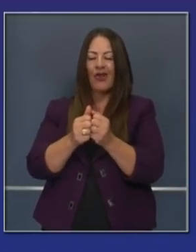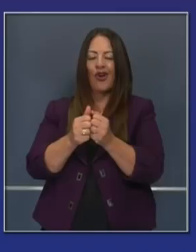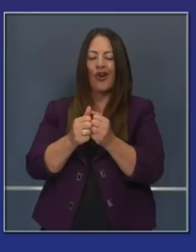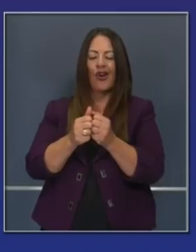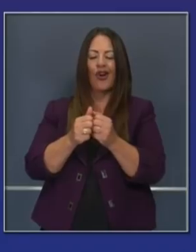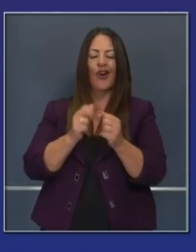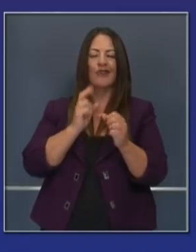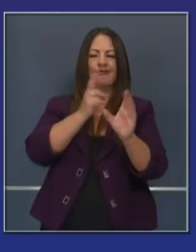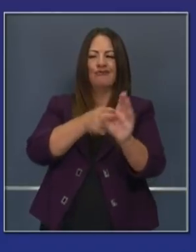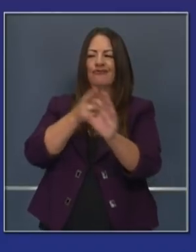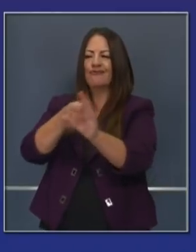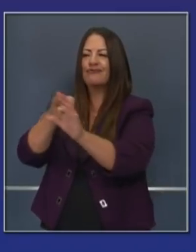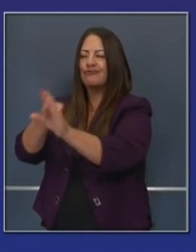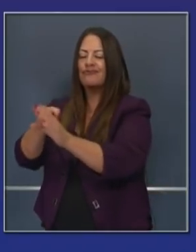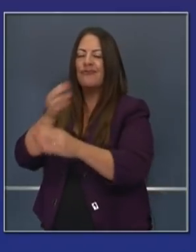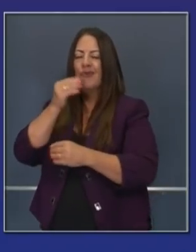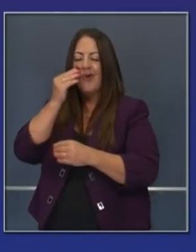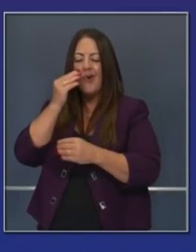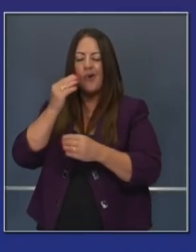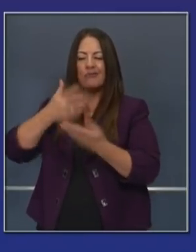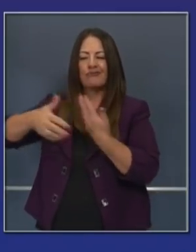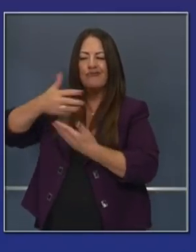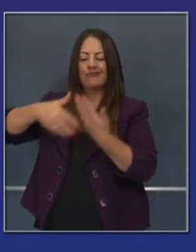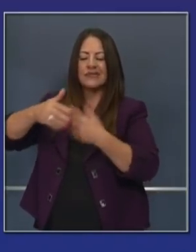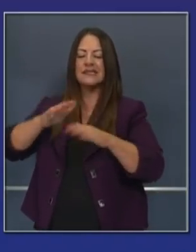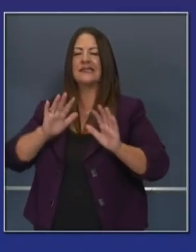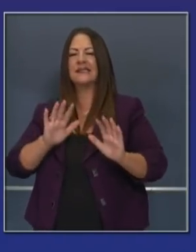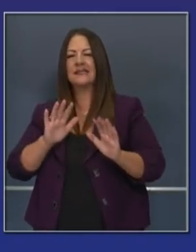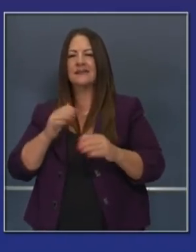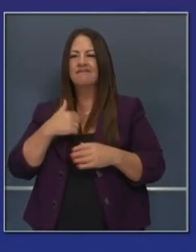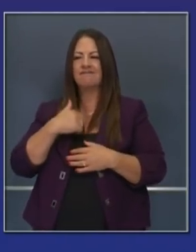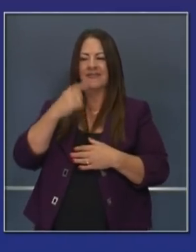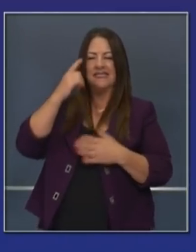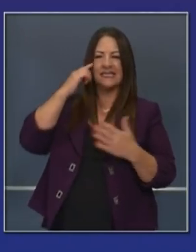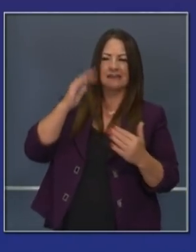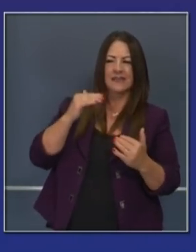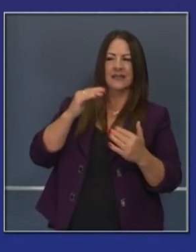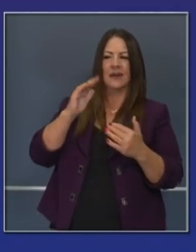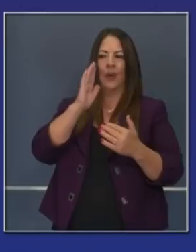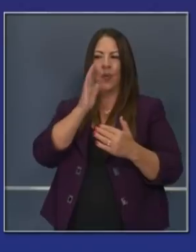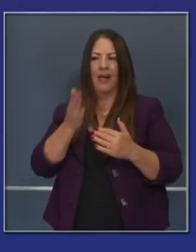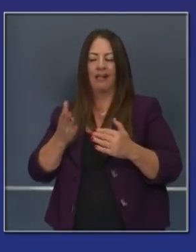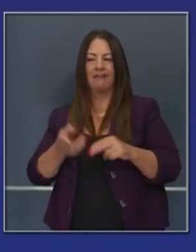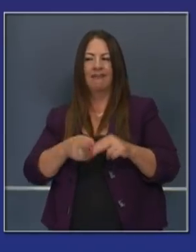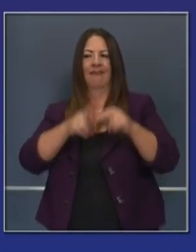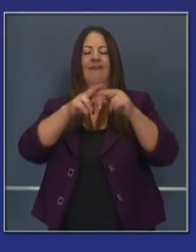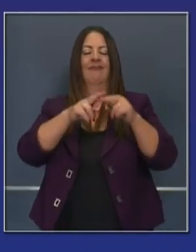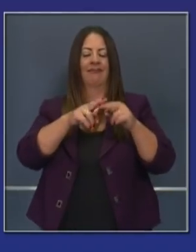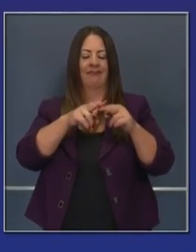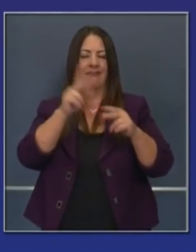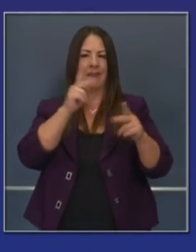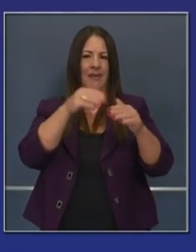OVER AND ENJOYING THE HOLIDAYS OUTSIDE OF THEIR CORE HOUSEHOLD